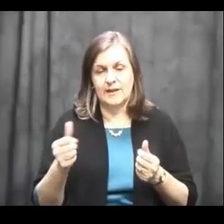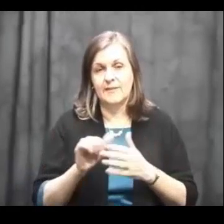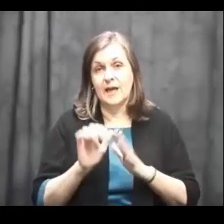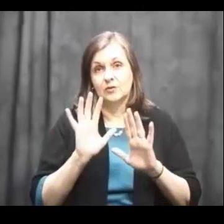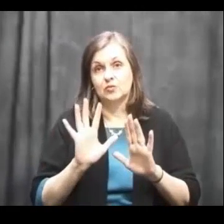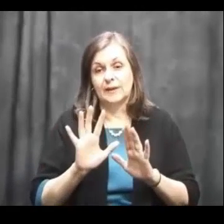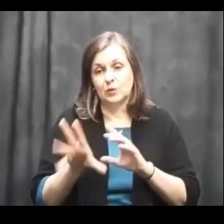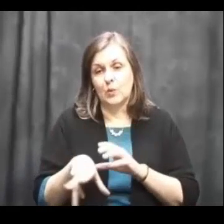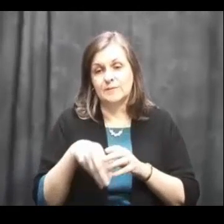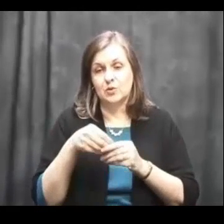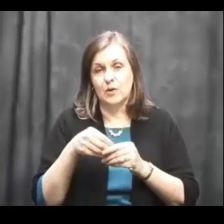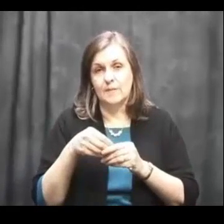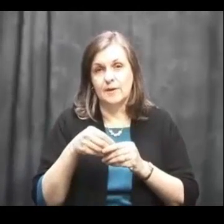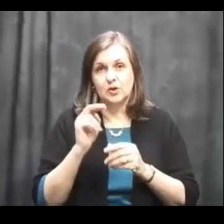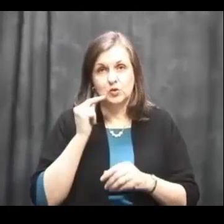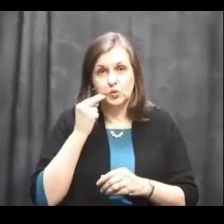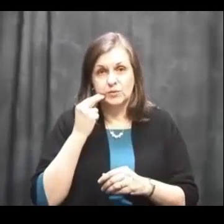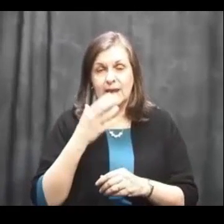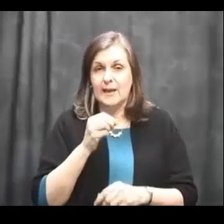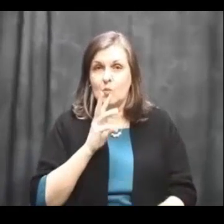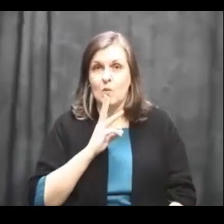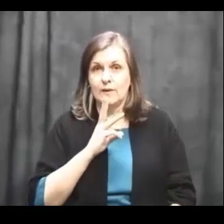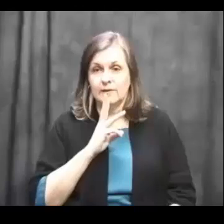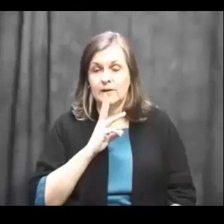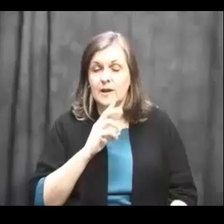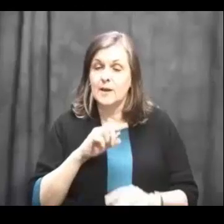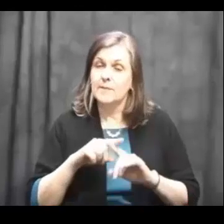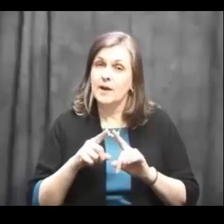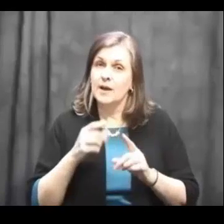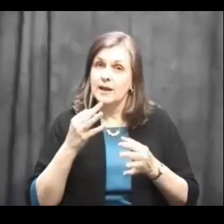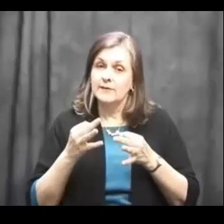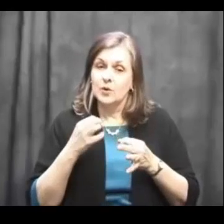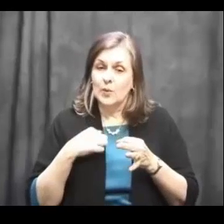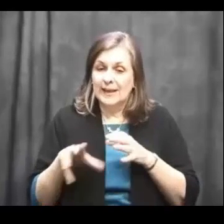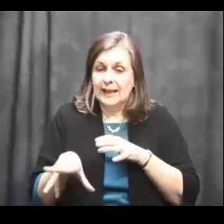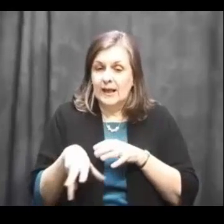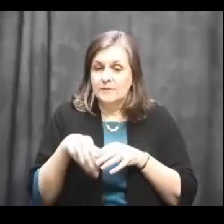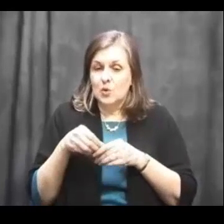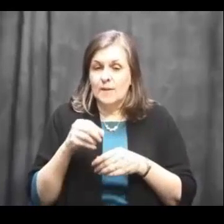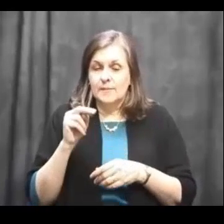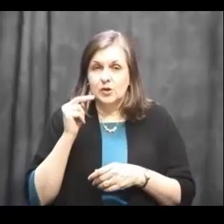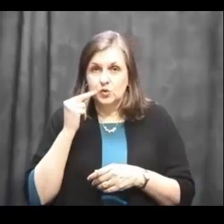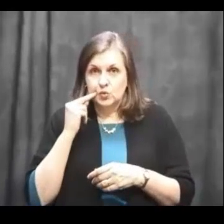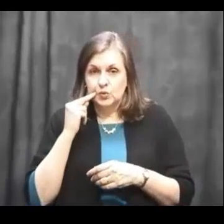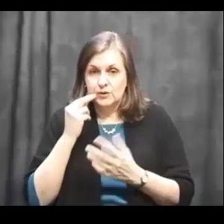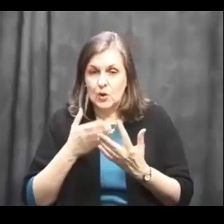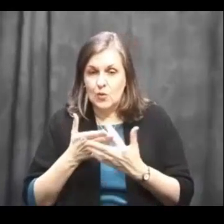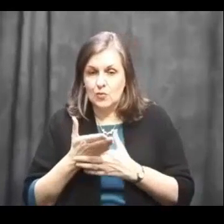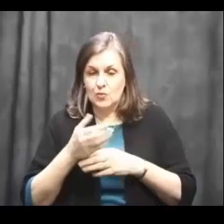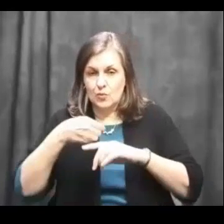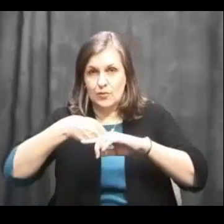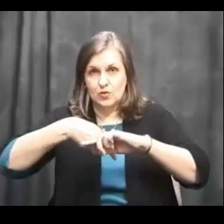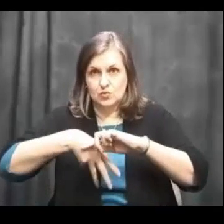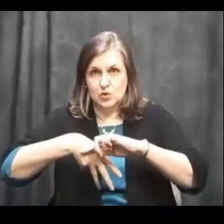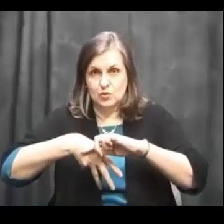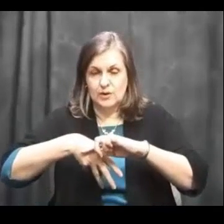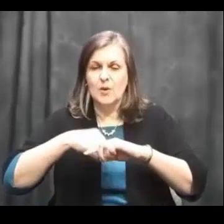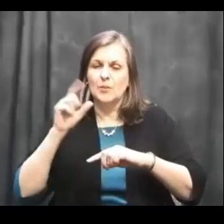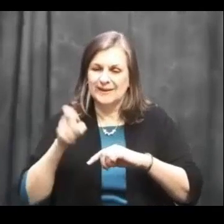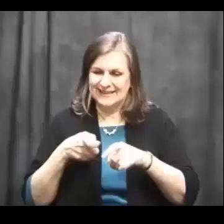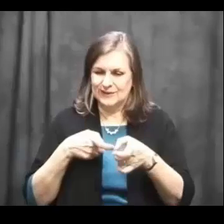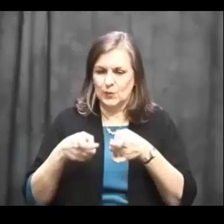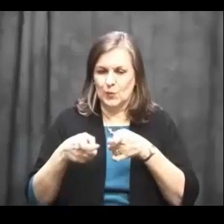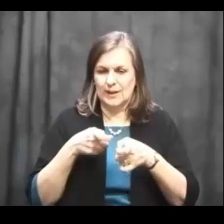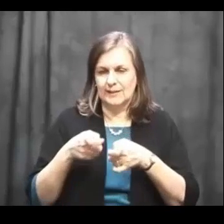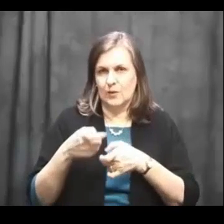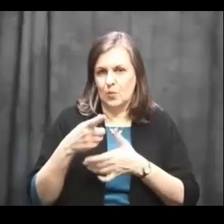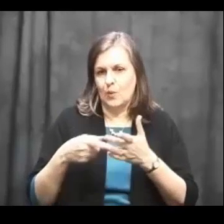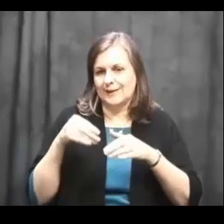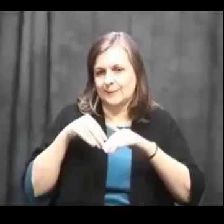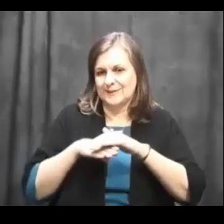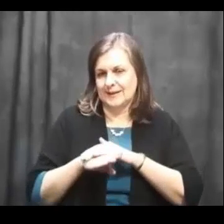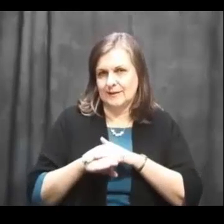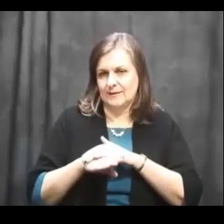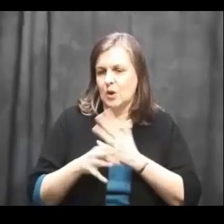this is terrific for the uptake of nutrients as well now if we're going to take in nutrients through a plant root it has to be regulated